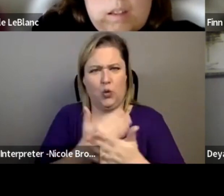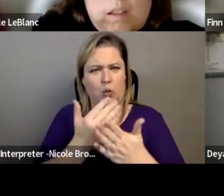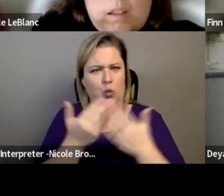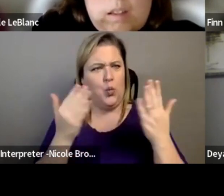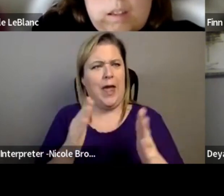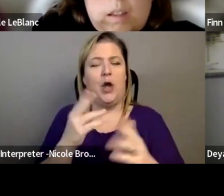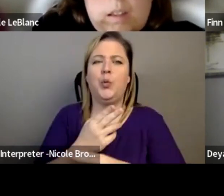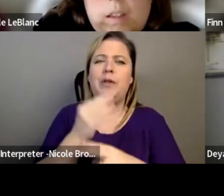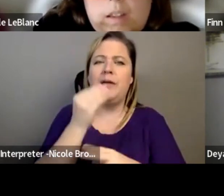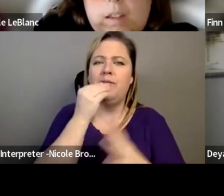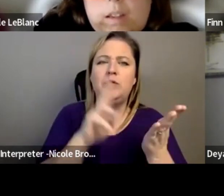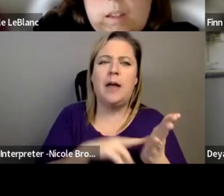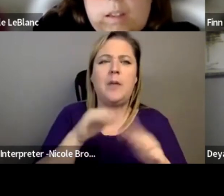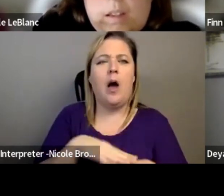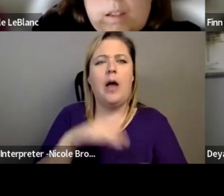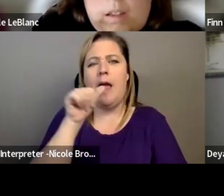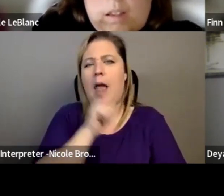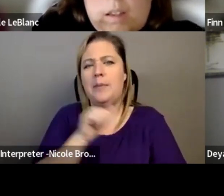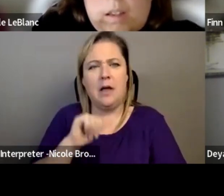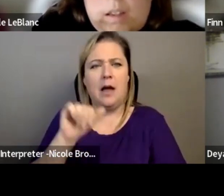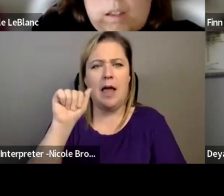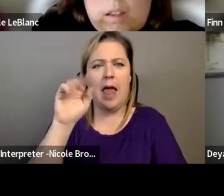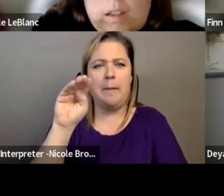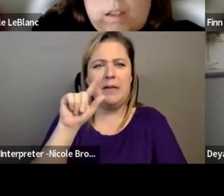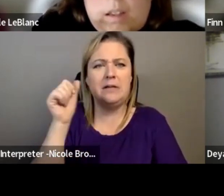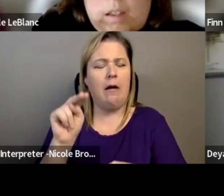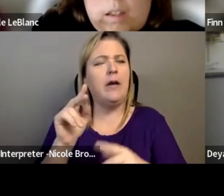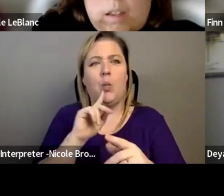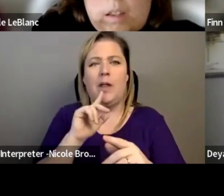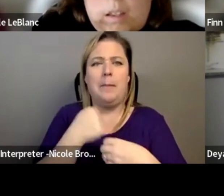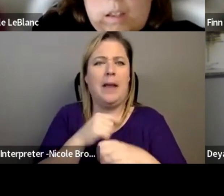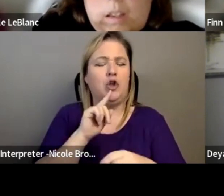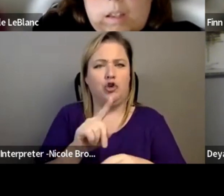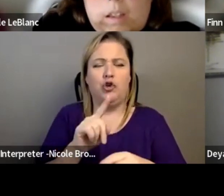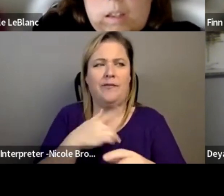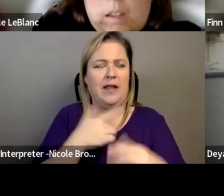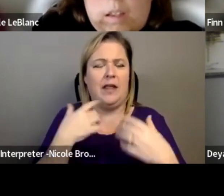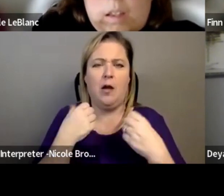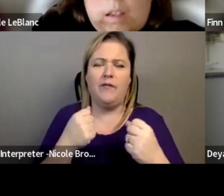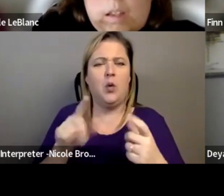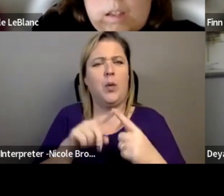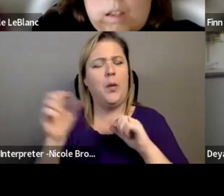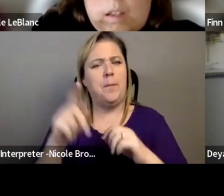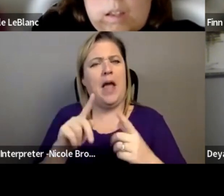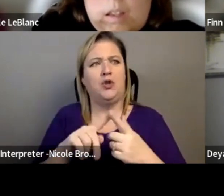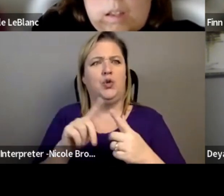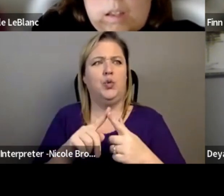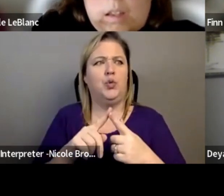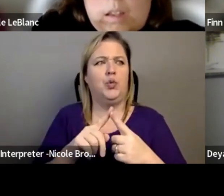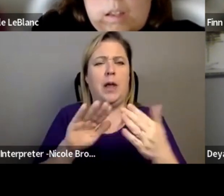stamps on Amazon, just to make sure that they are feeling confident when going back into out into the community that is